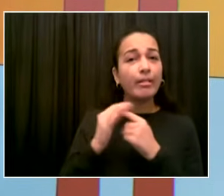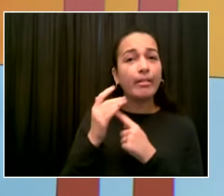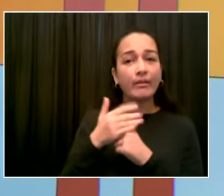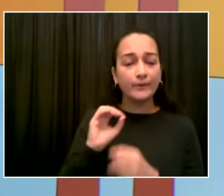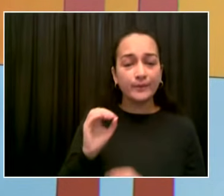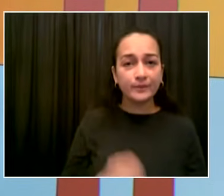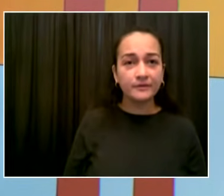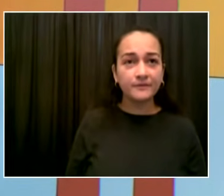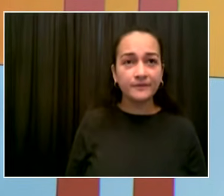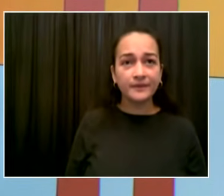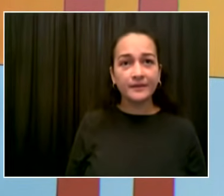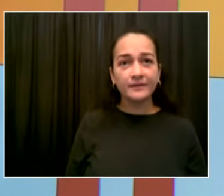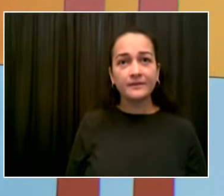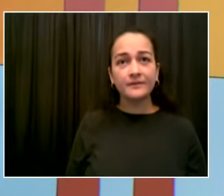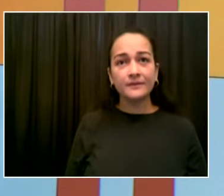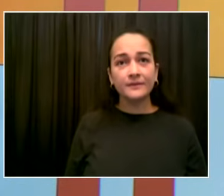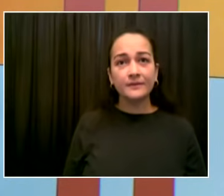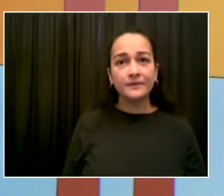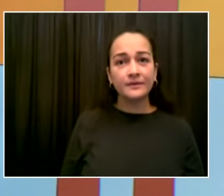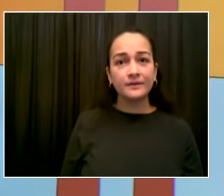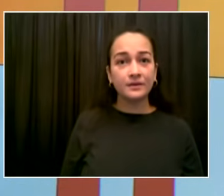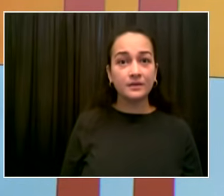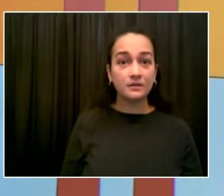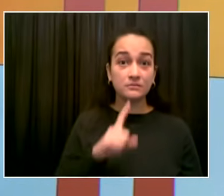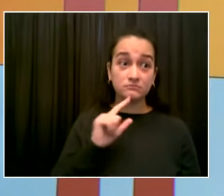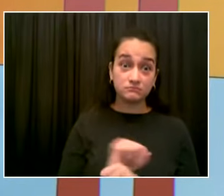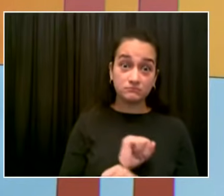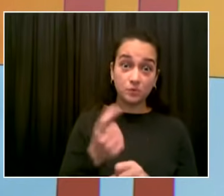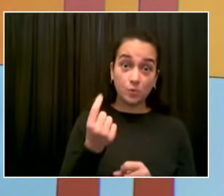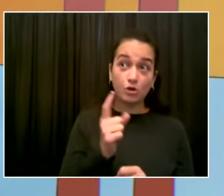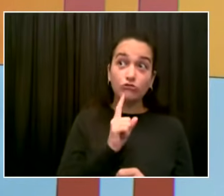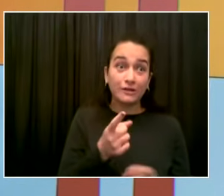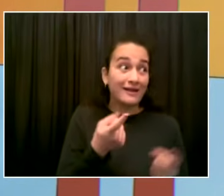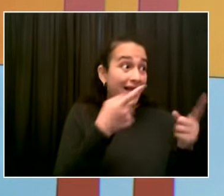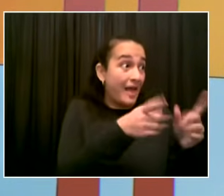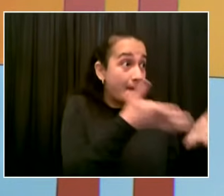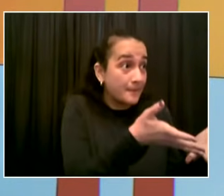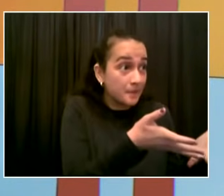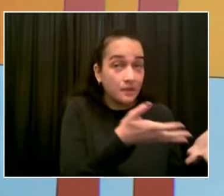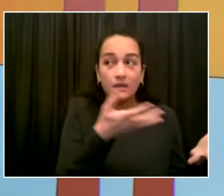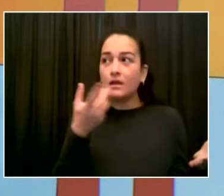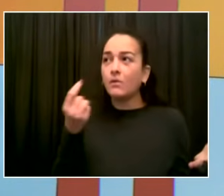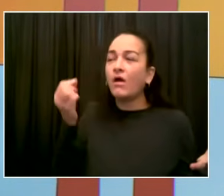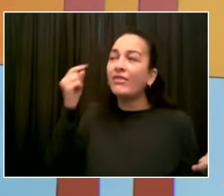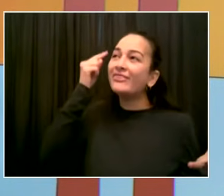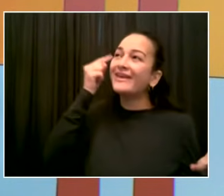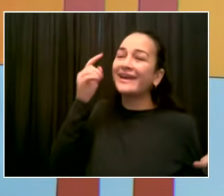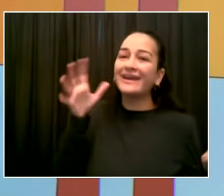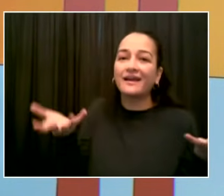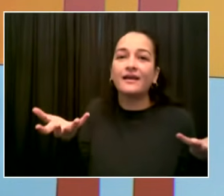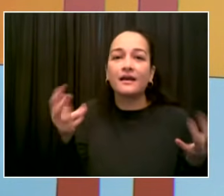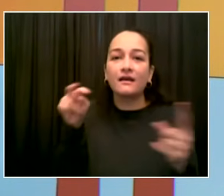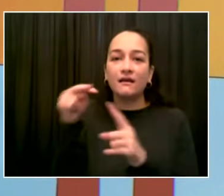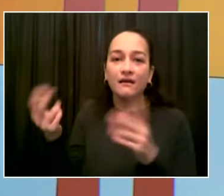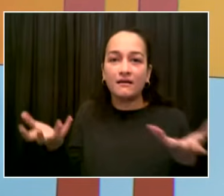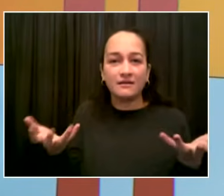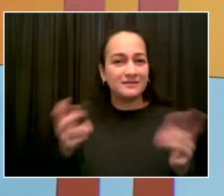TO BE HONEST ABOUT THE CTFA THE REALITY IS OFTEN BETTER THAN THE PERCEPTION. AND I WISH THERE